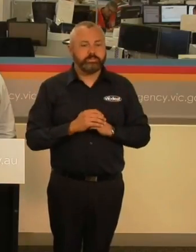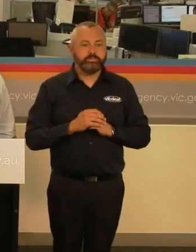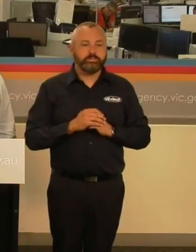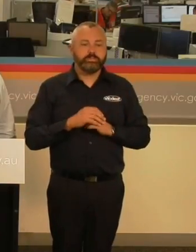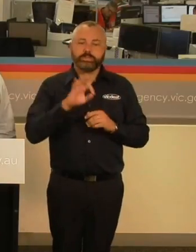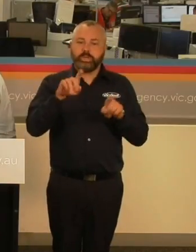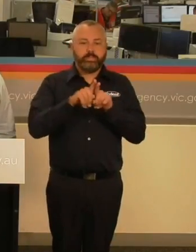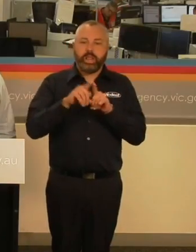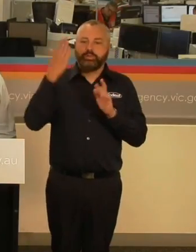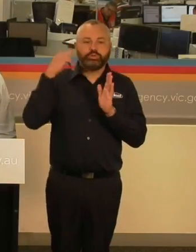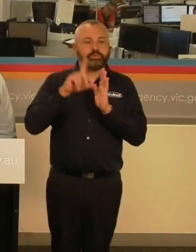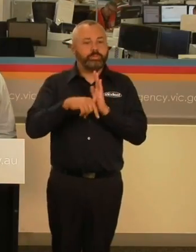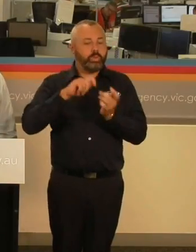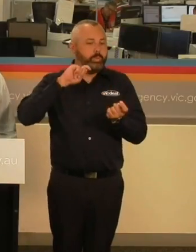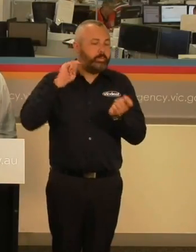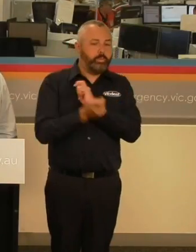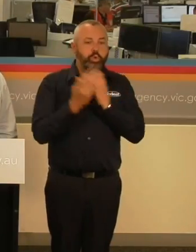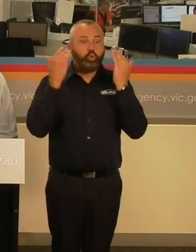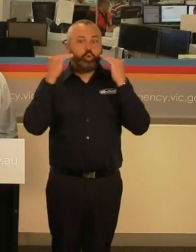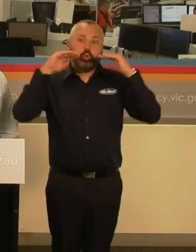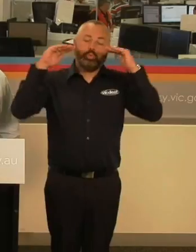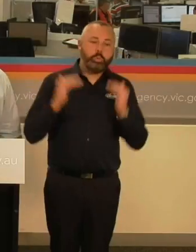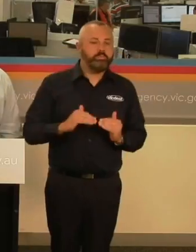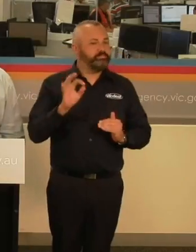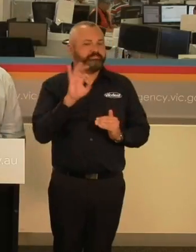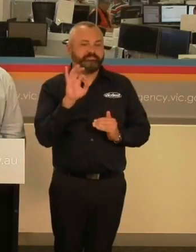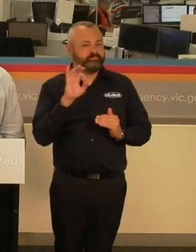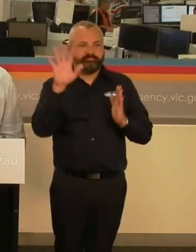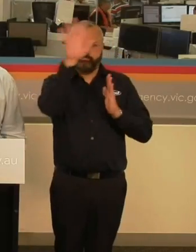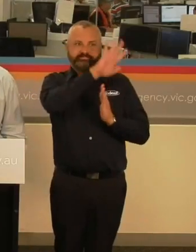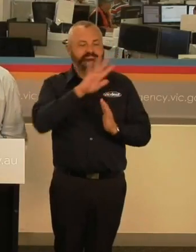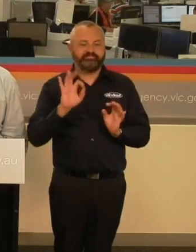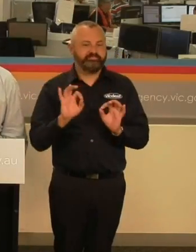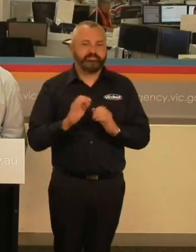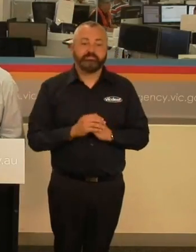of an extended plot period in the north I might leave it there and pass over to